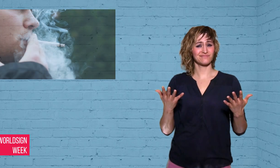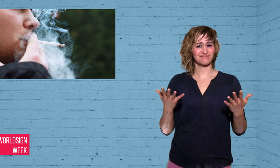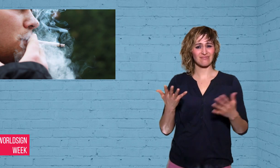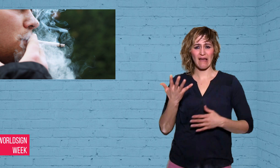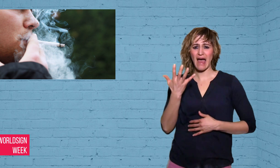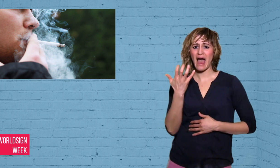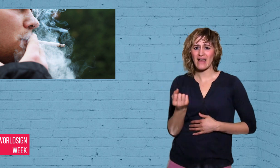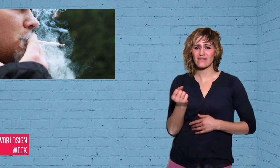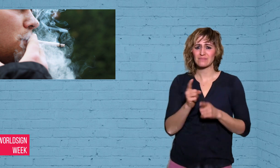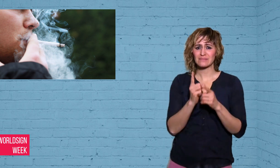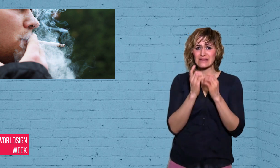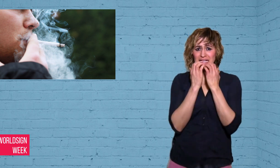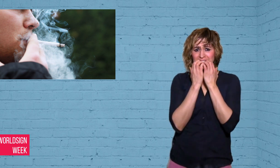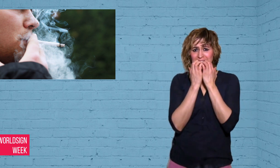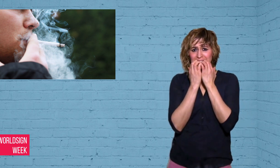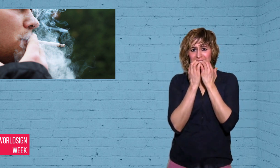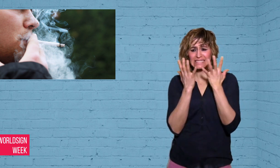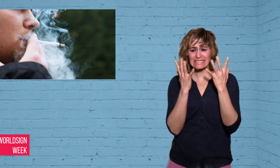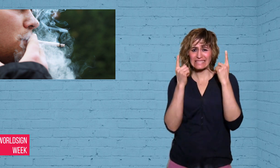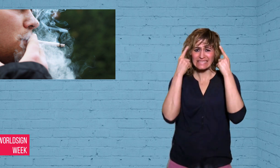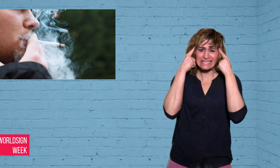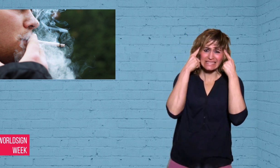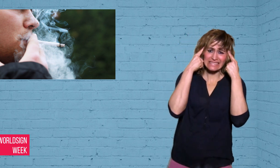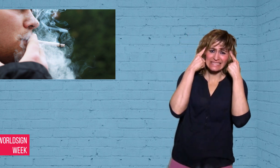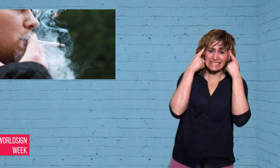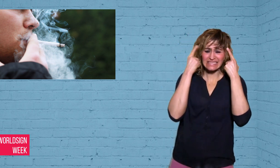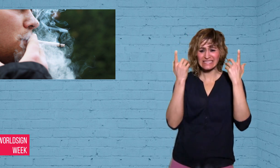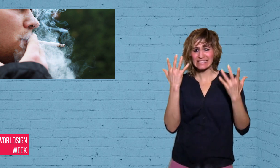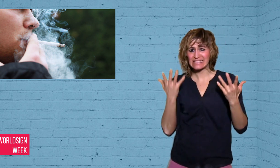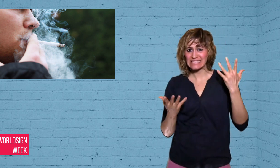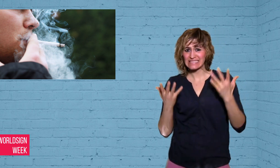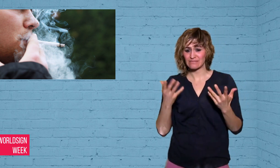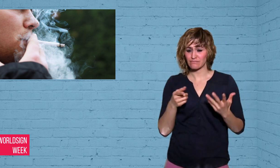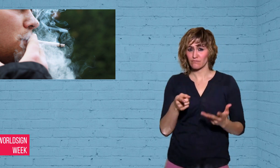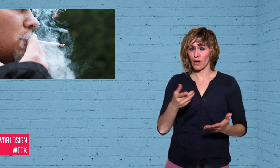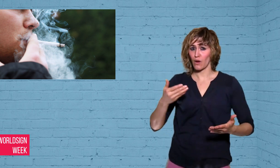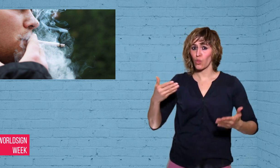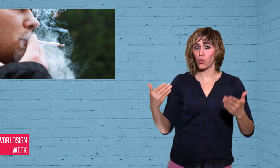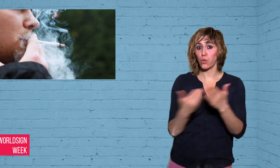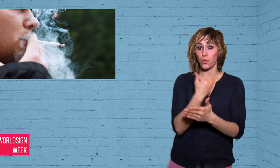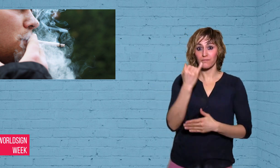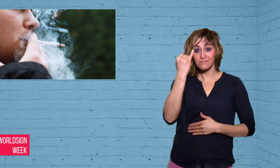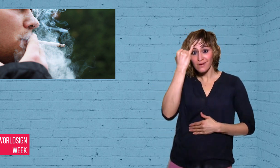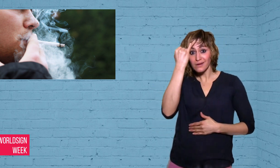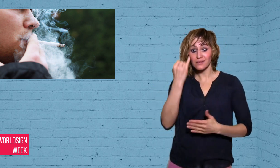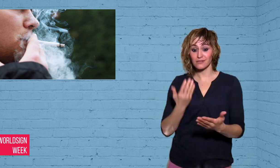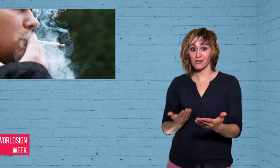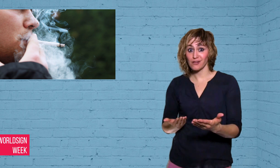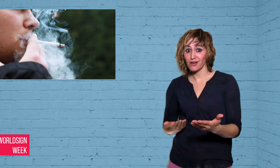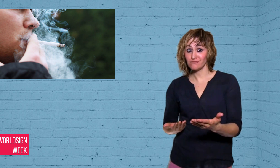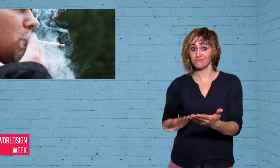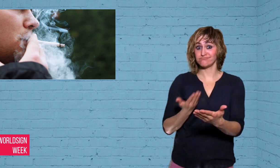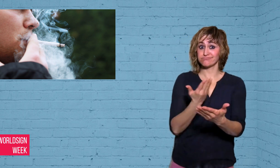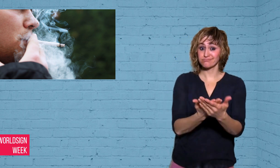There were concerns that this new proposal